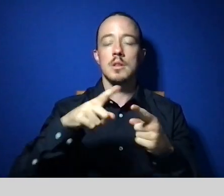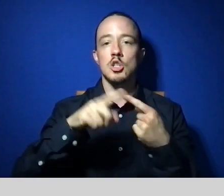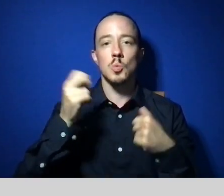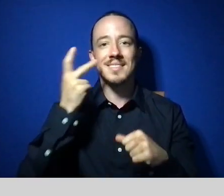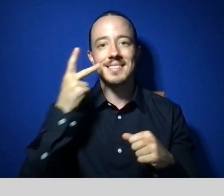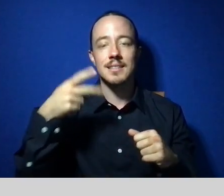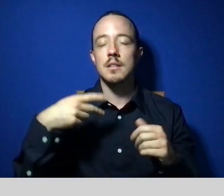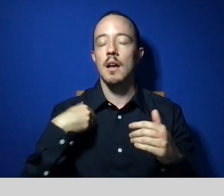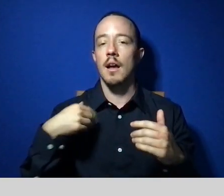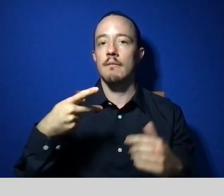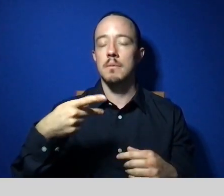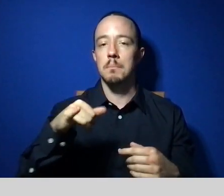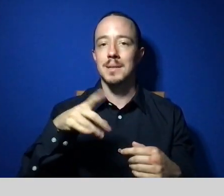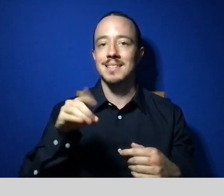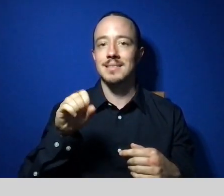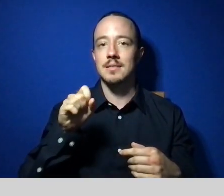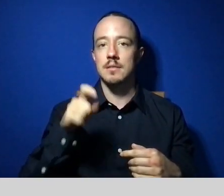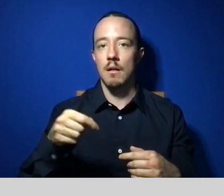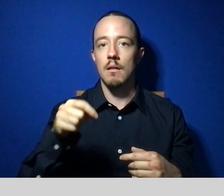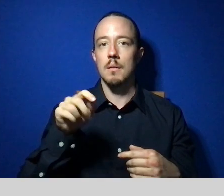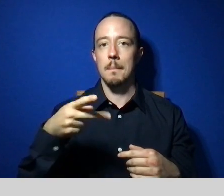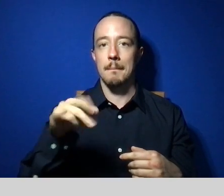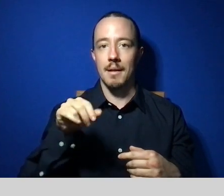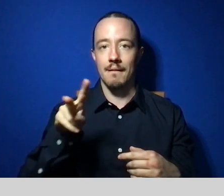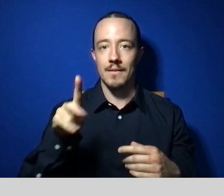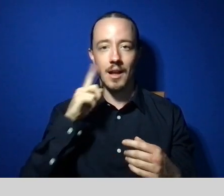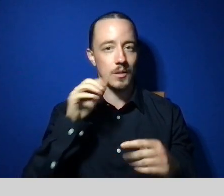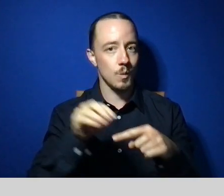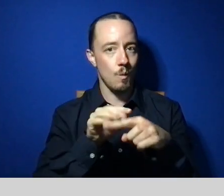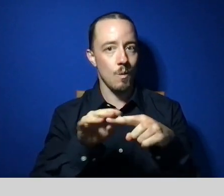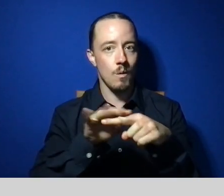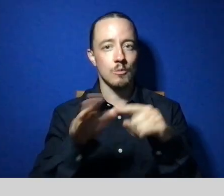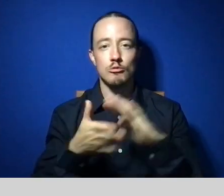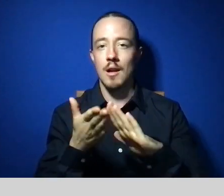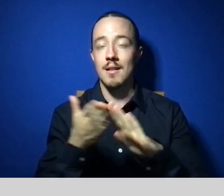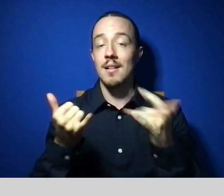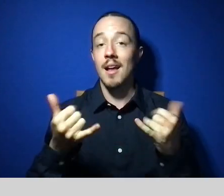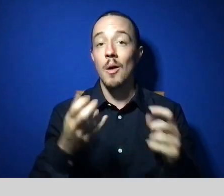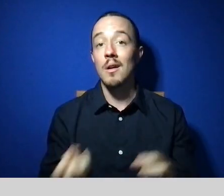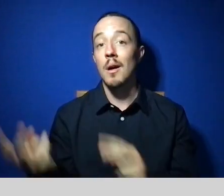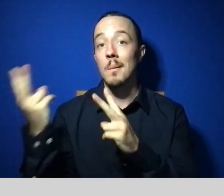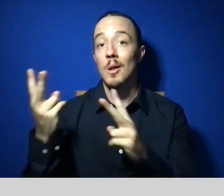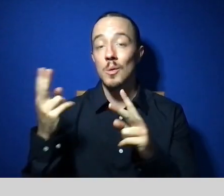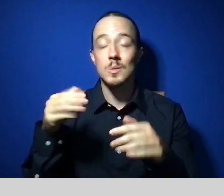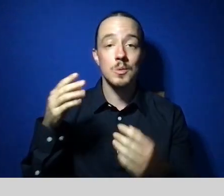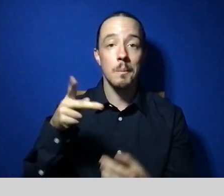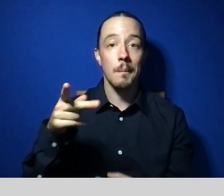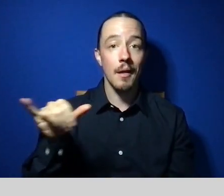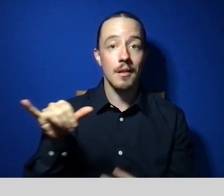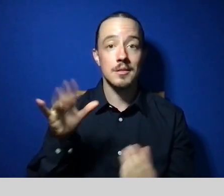that I can start to run. So let's upload this to the Python the package index, where we do that is with a tool called twine.